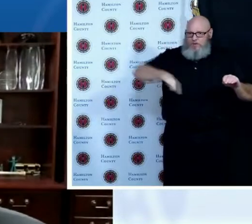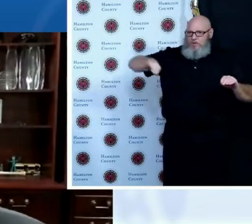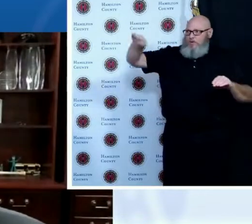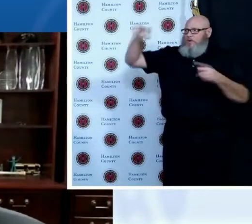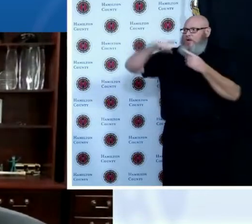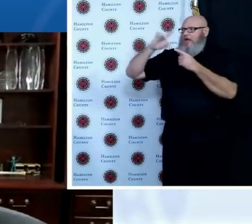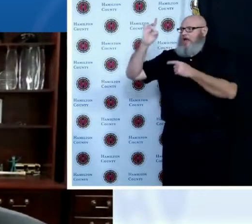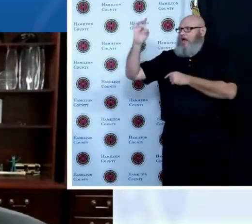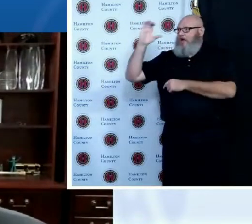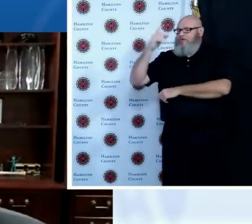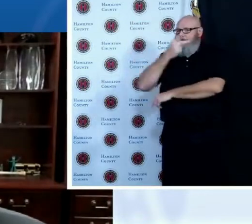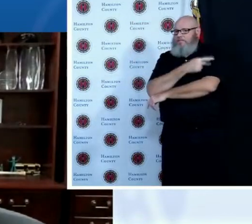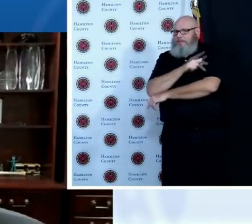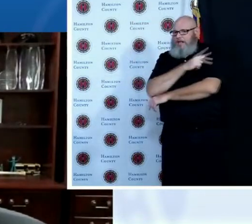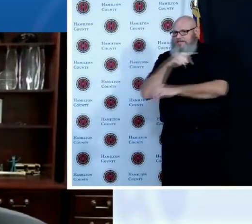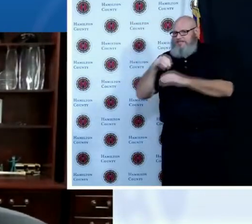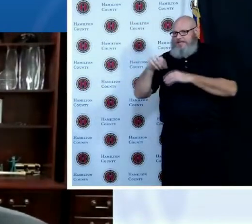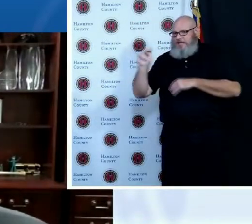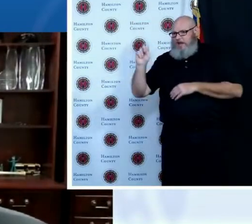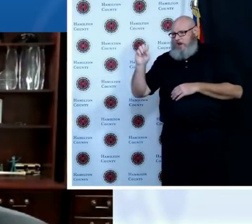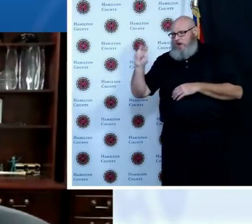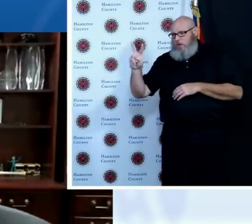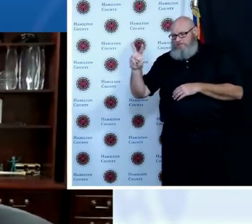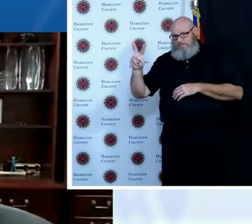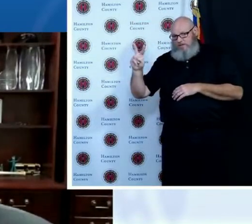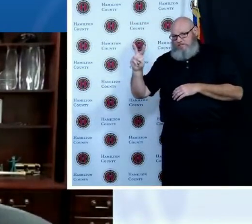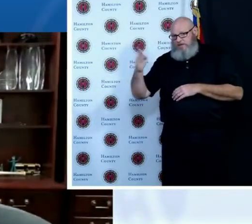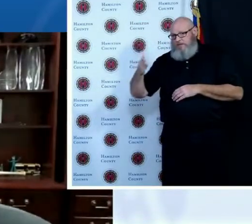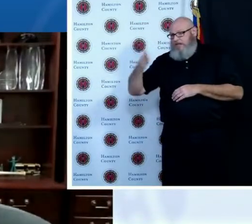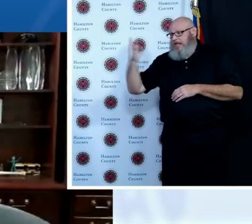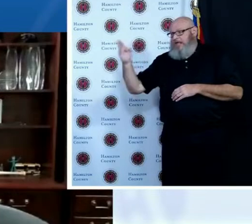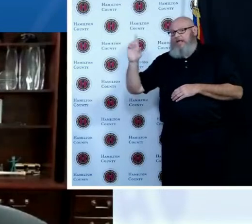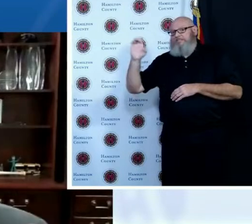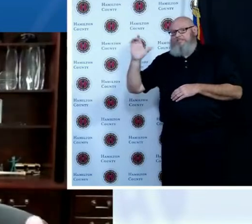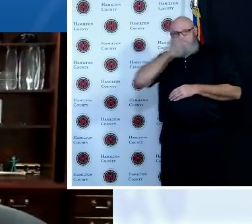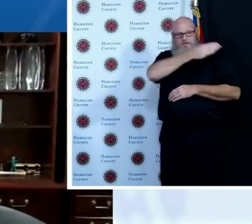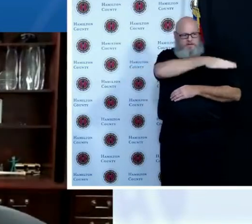plateaued at that high level we were worried that it was going to go even higher it didn't come down